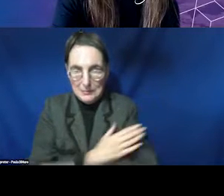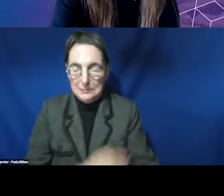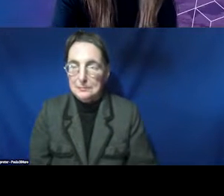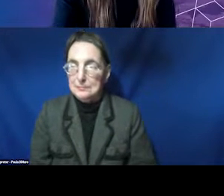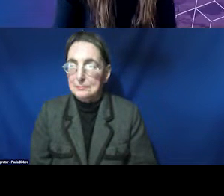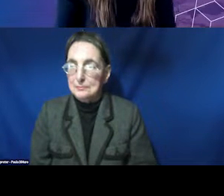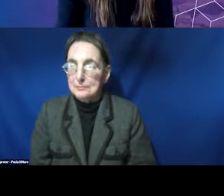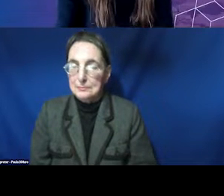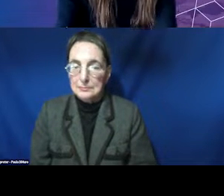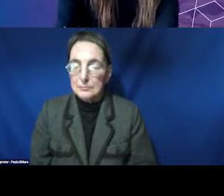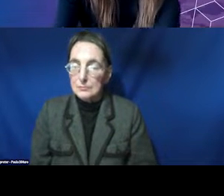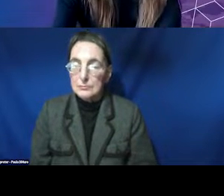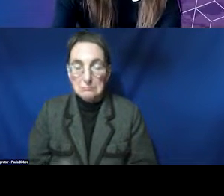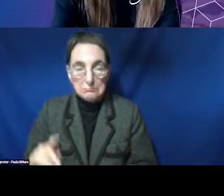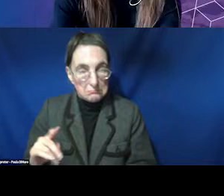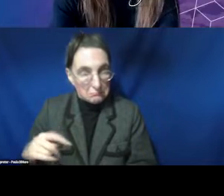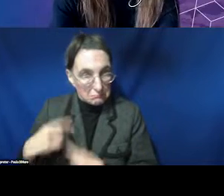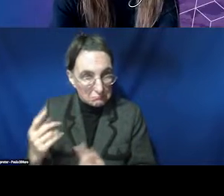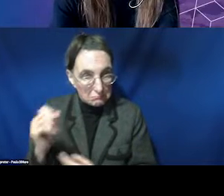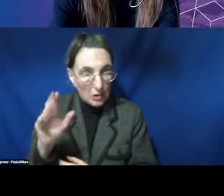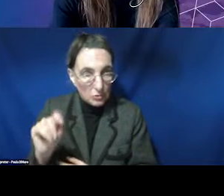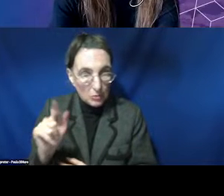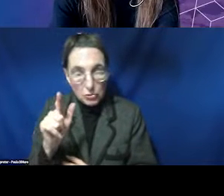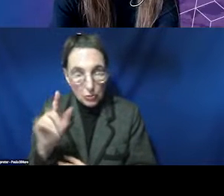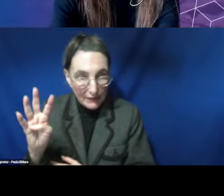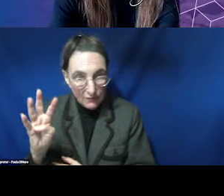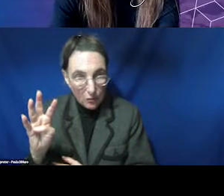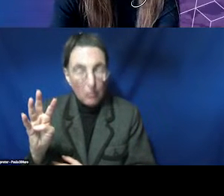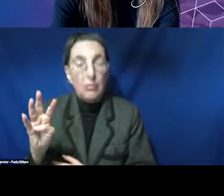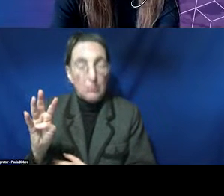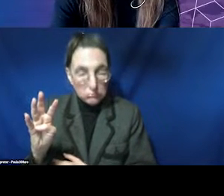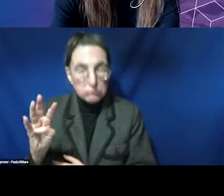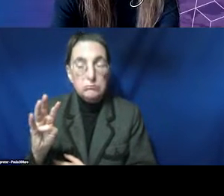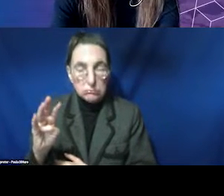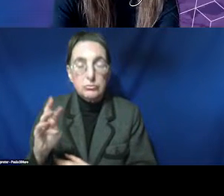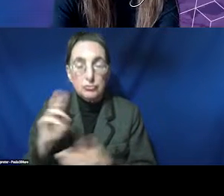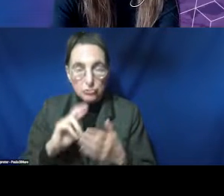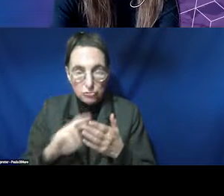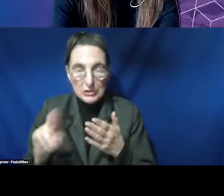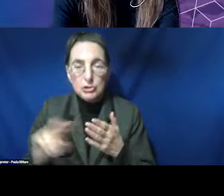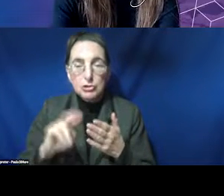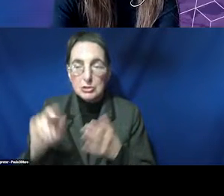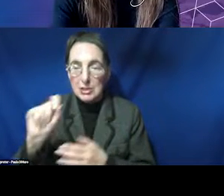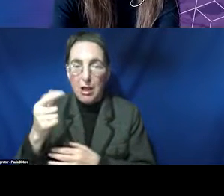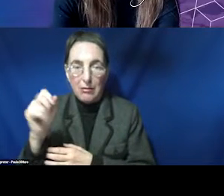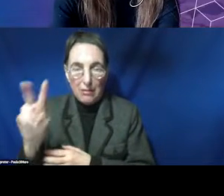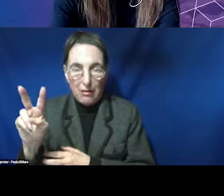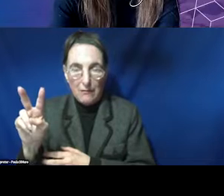So as of October 24th, Research.gov had rolled out supplements in our system.